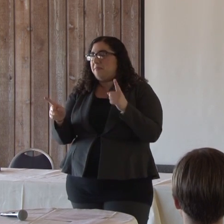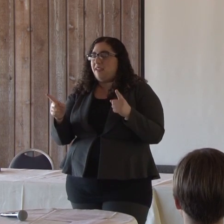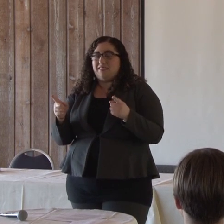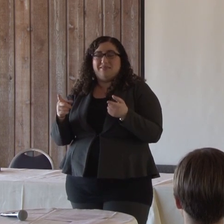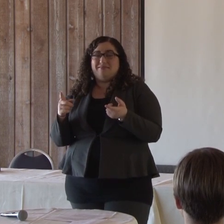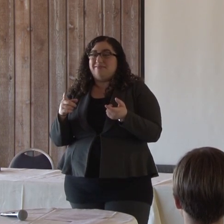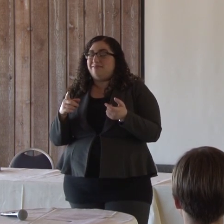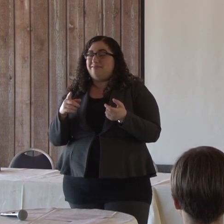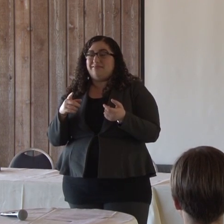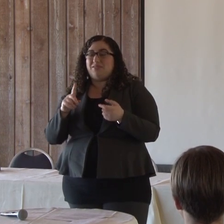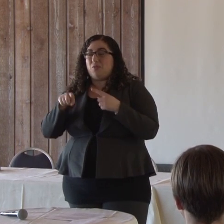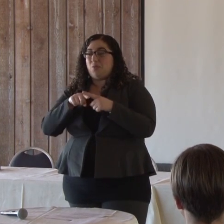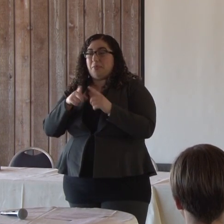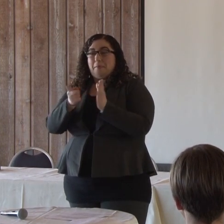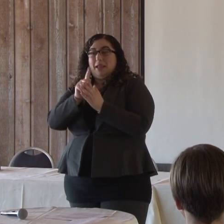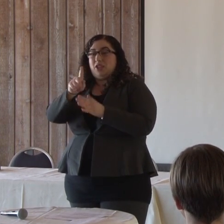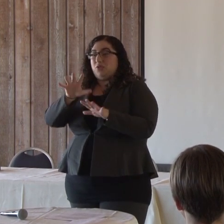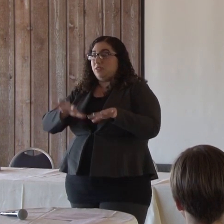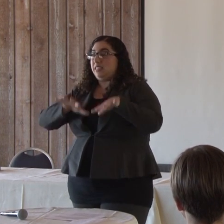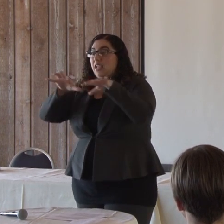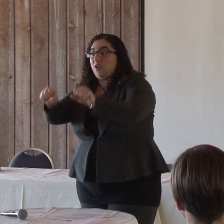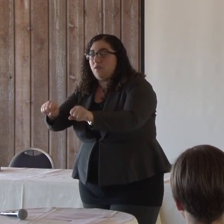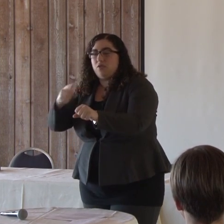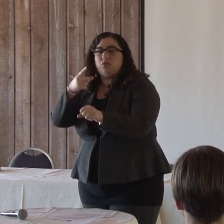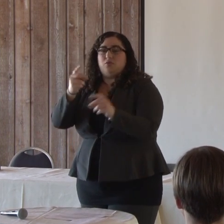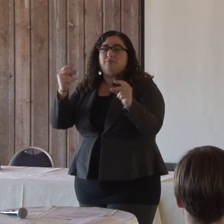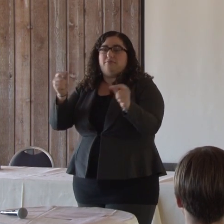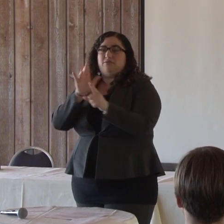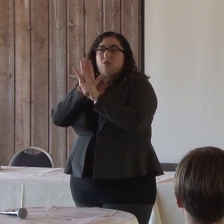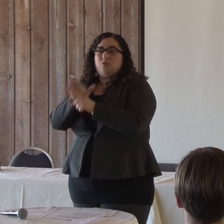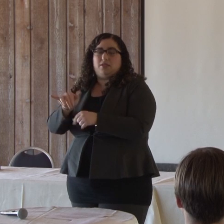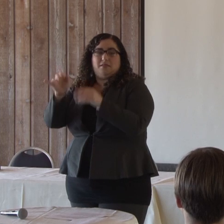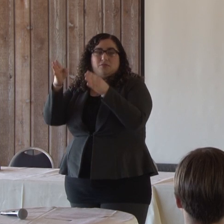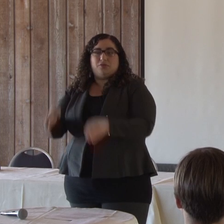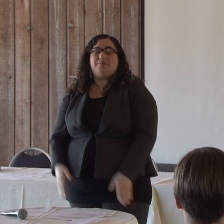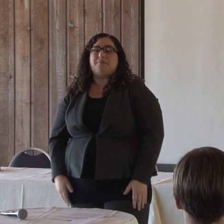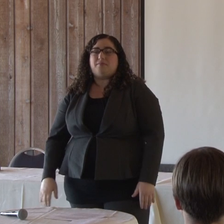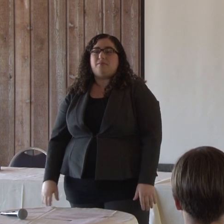All of us are just big hearted and we want to help and be involved. But the